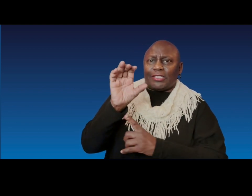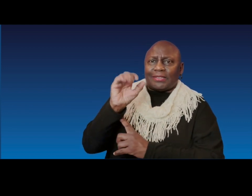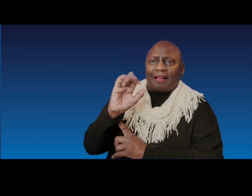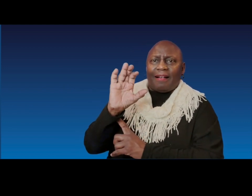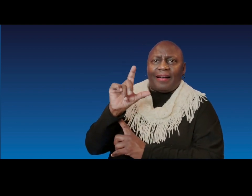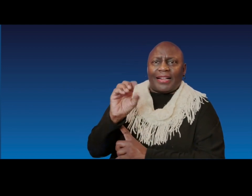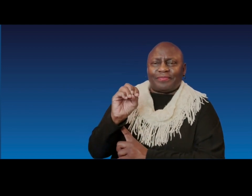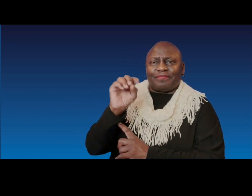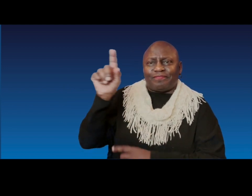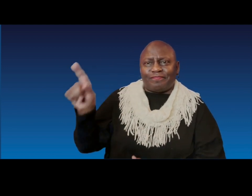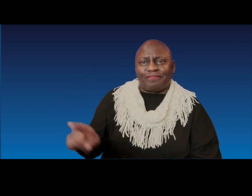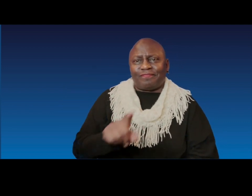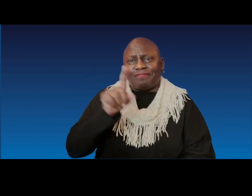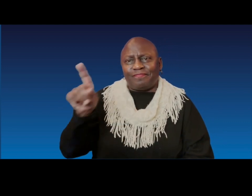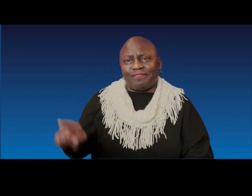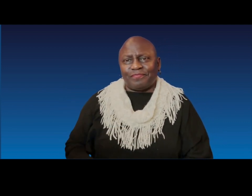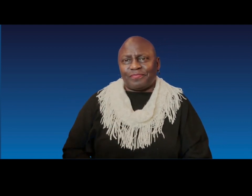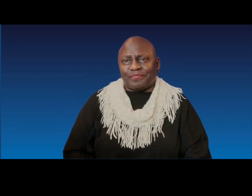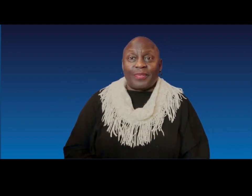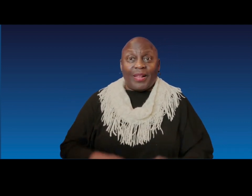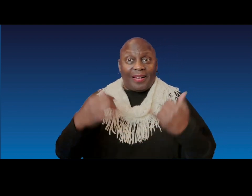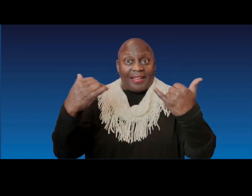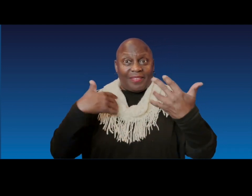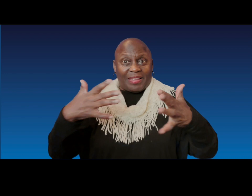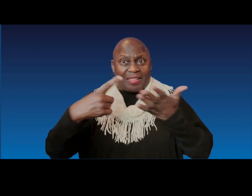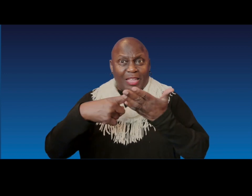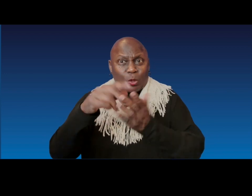and that's a never ending vicious cycle.